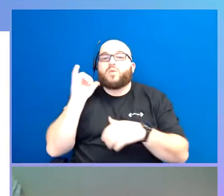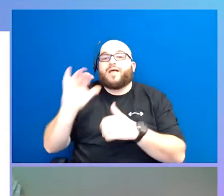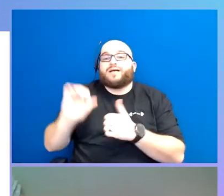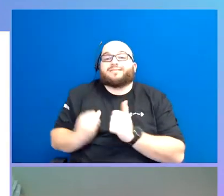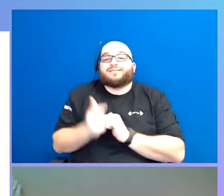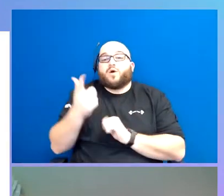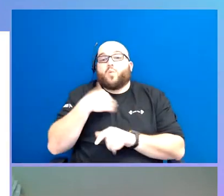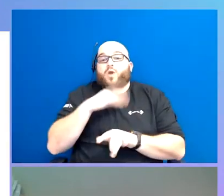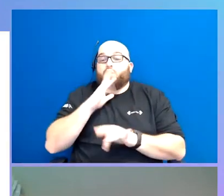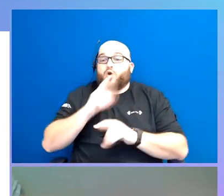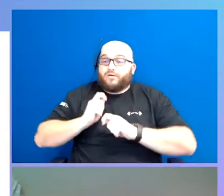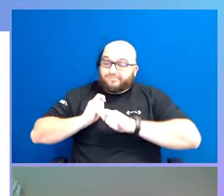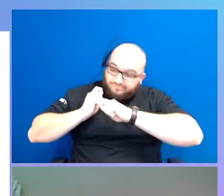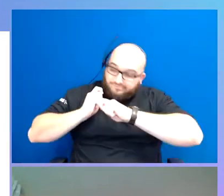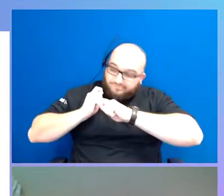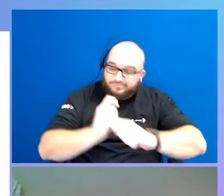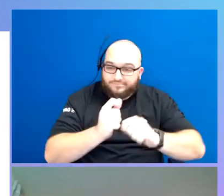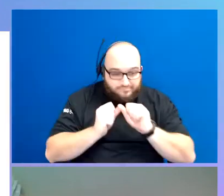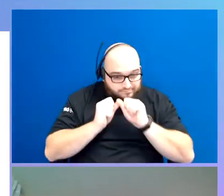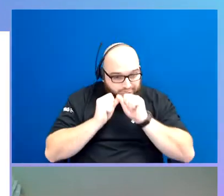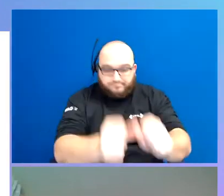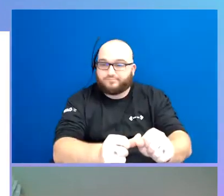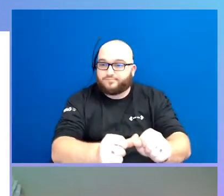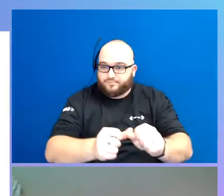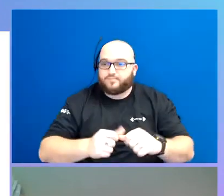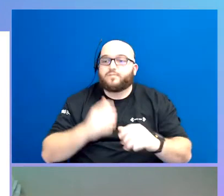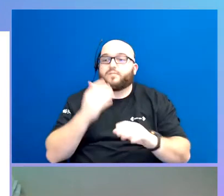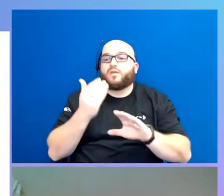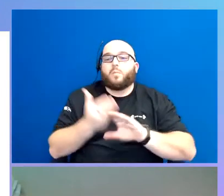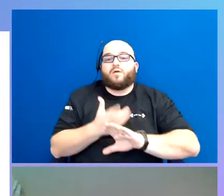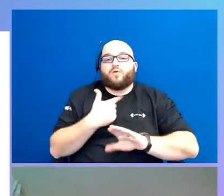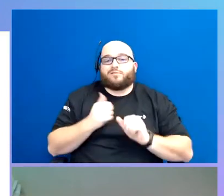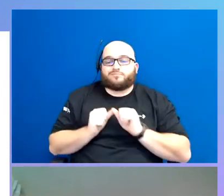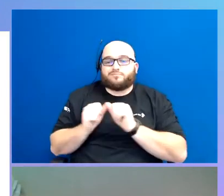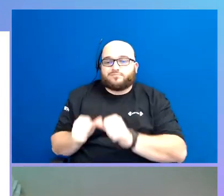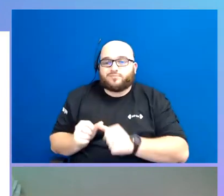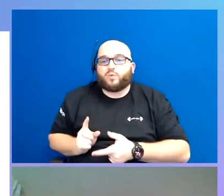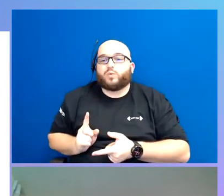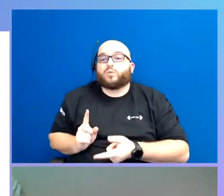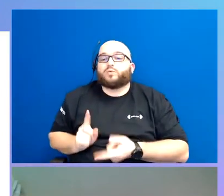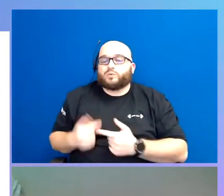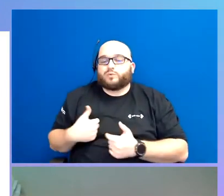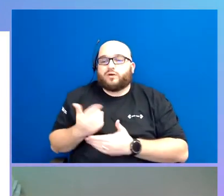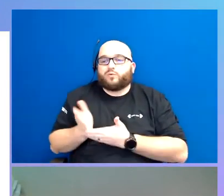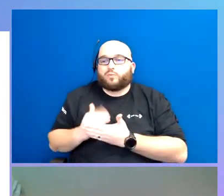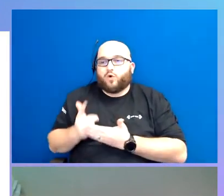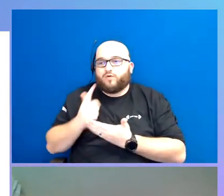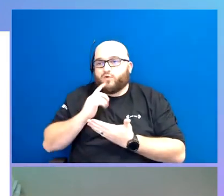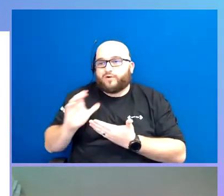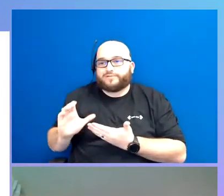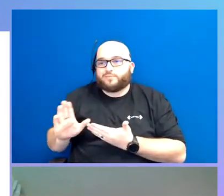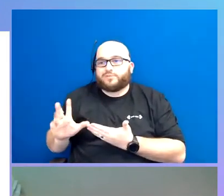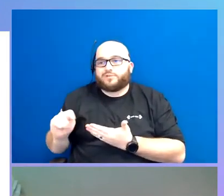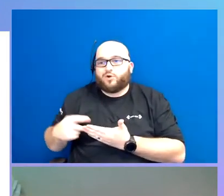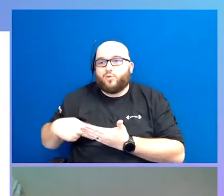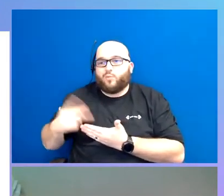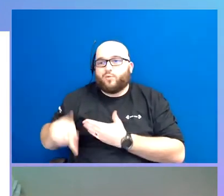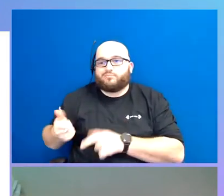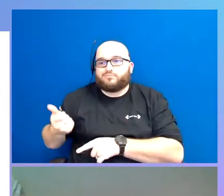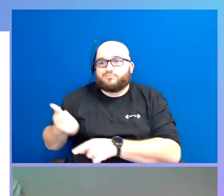driving before I move on to the, uh, to the components of our CBT